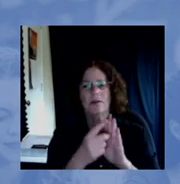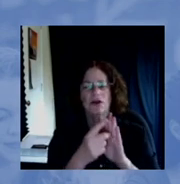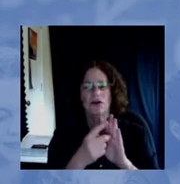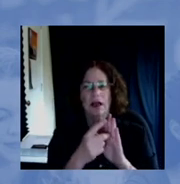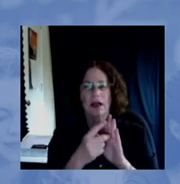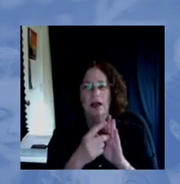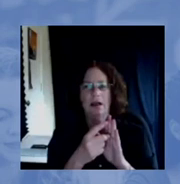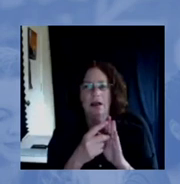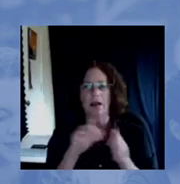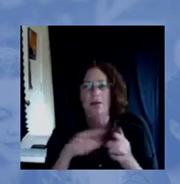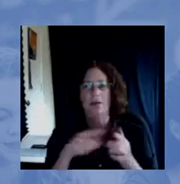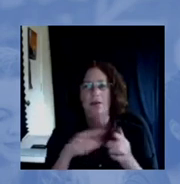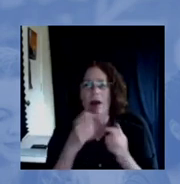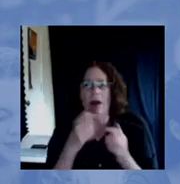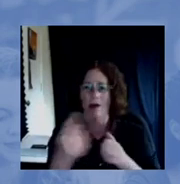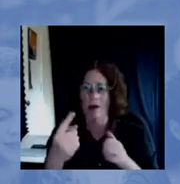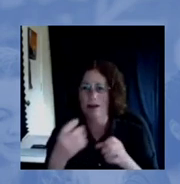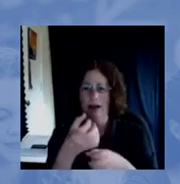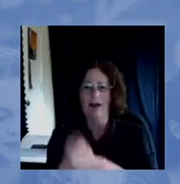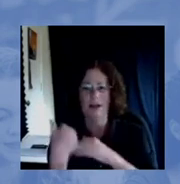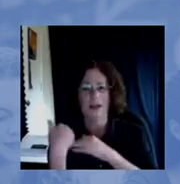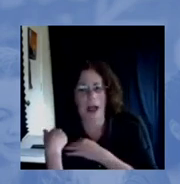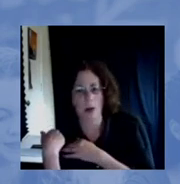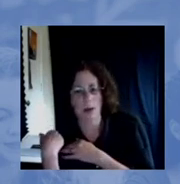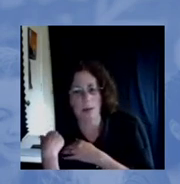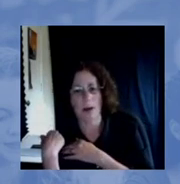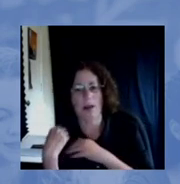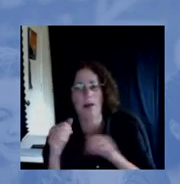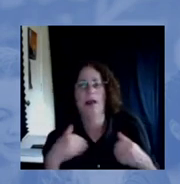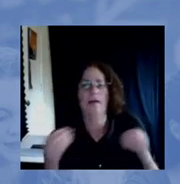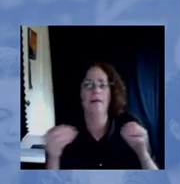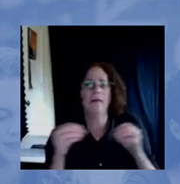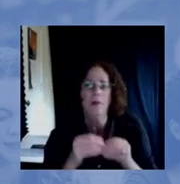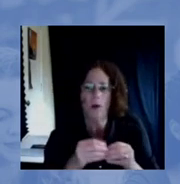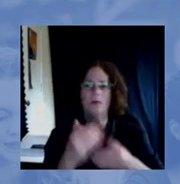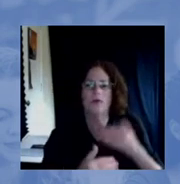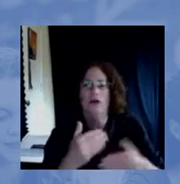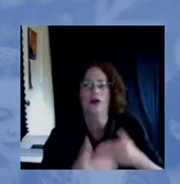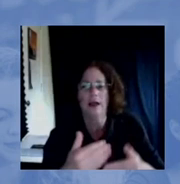ACCOUNTABLE, WE CAN MAKE MORE PROGRESS. >> I'LL APPROACH IT THIS WAY.